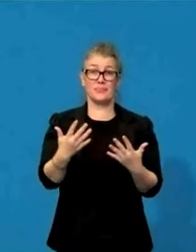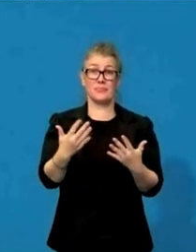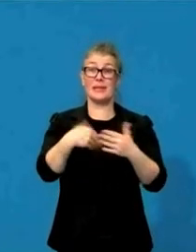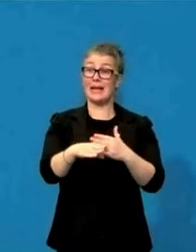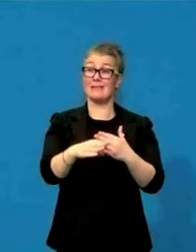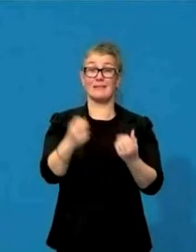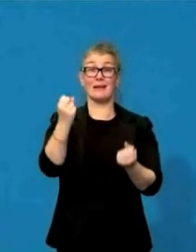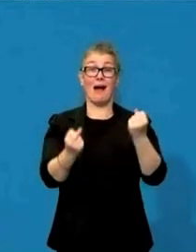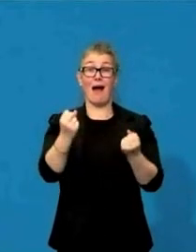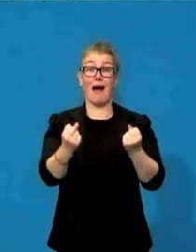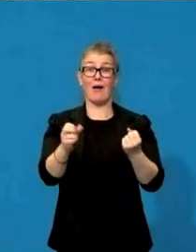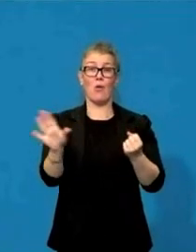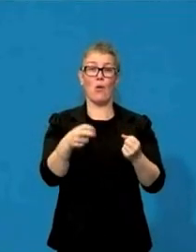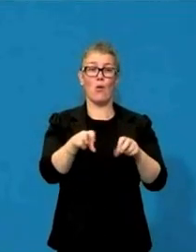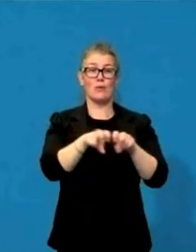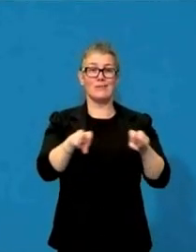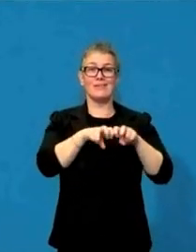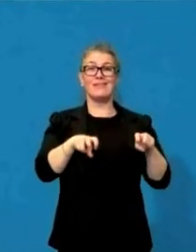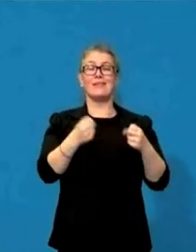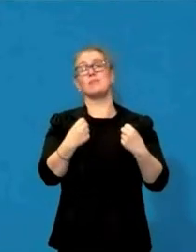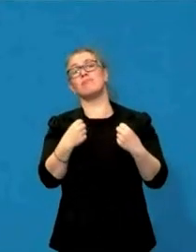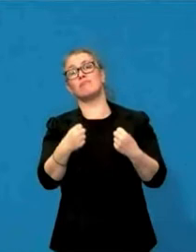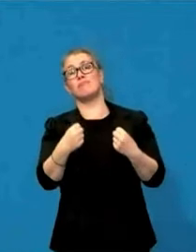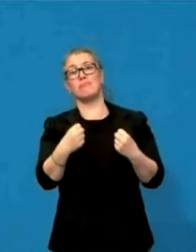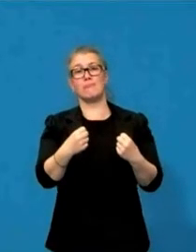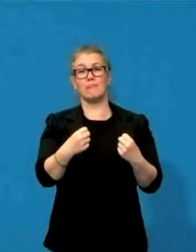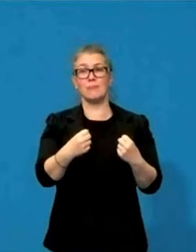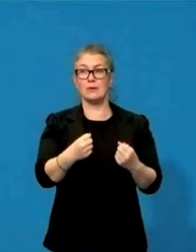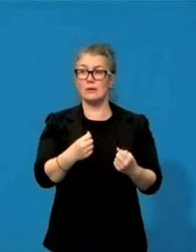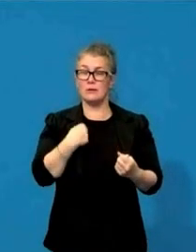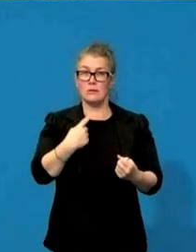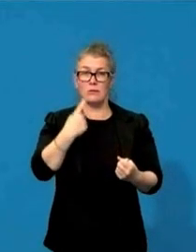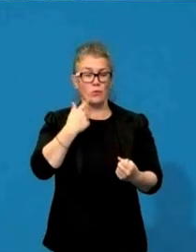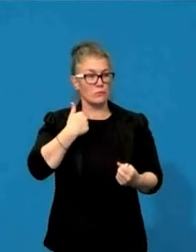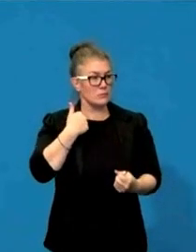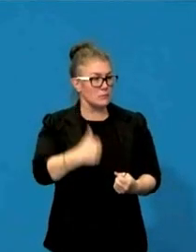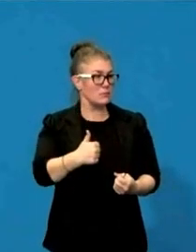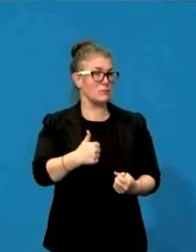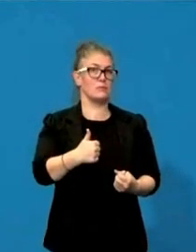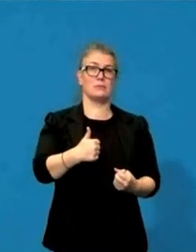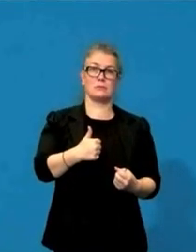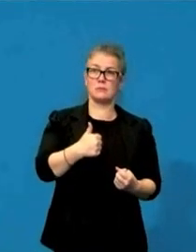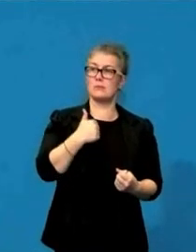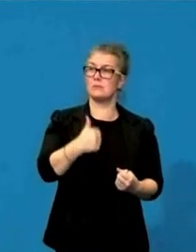all singing along to one of the locals, and I thought this is really good. And it was - because I was driving, and they were all just sitting in there.